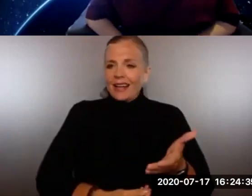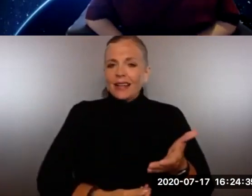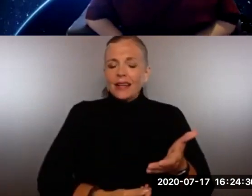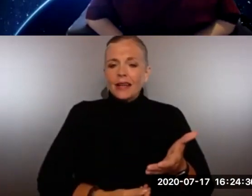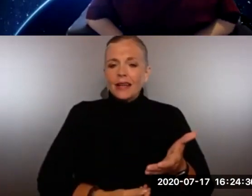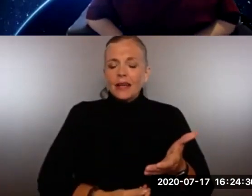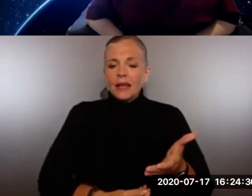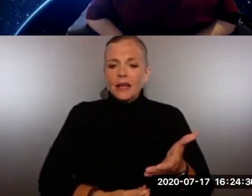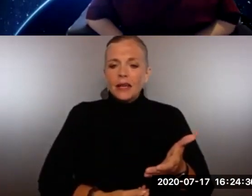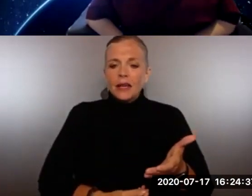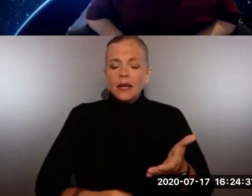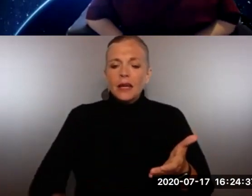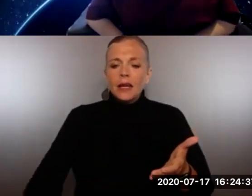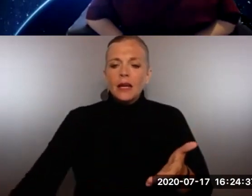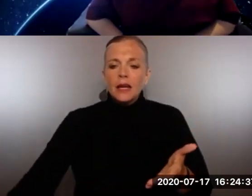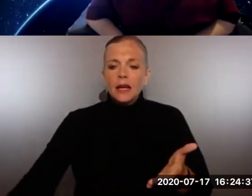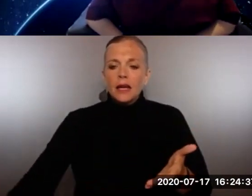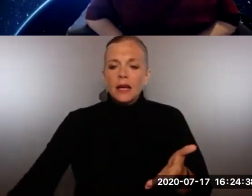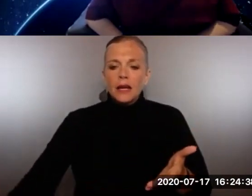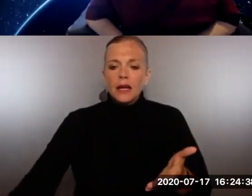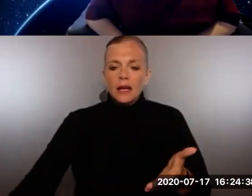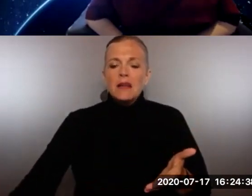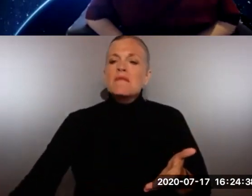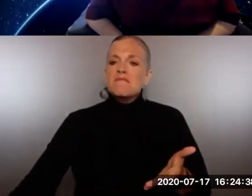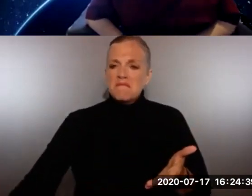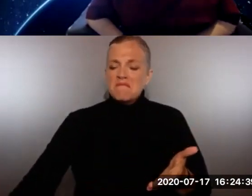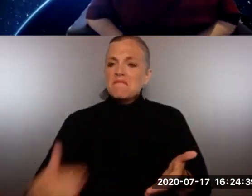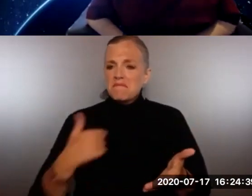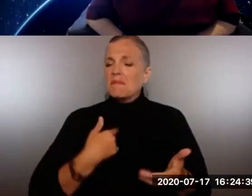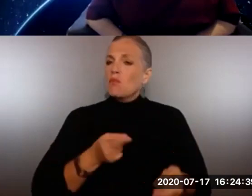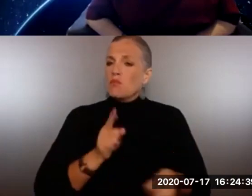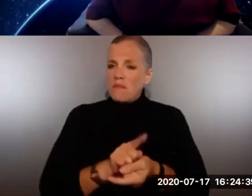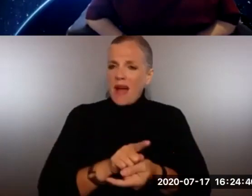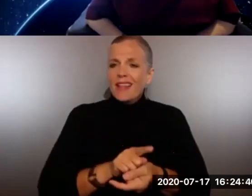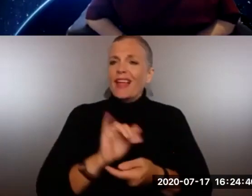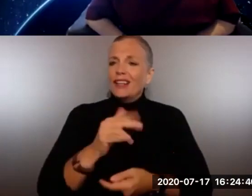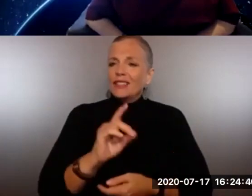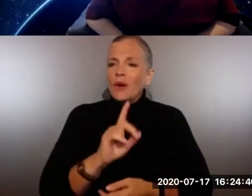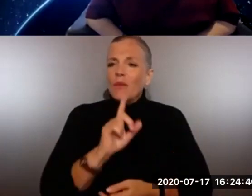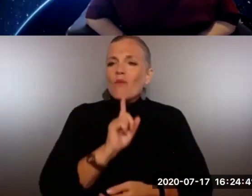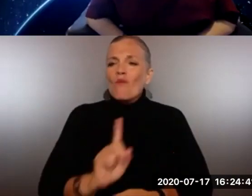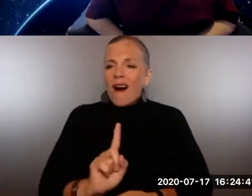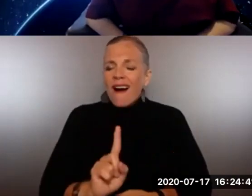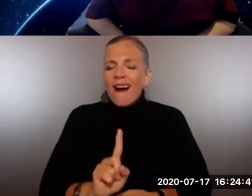And when we met him, he was about a year old-- a very healthy young boy.